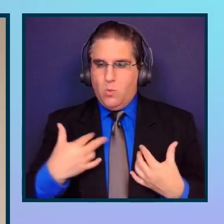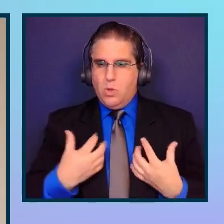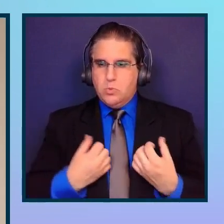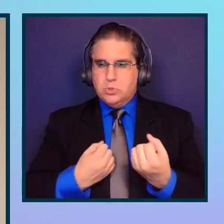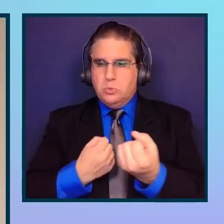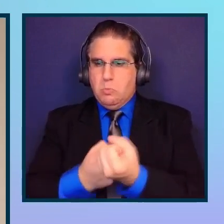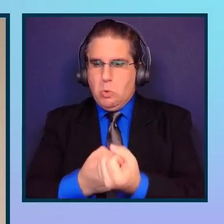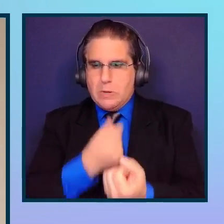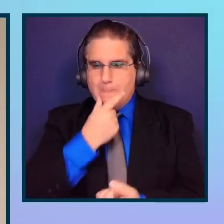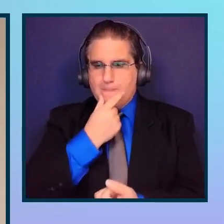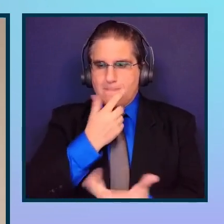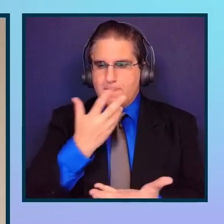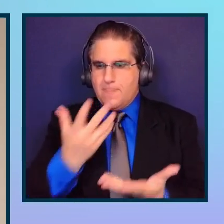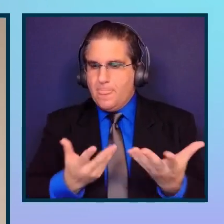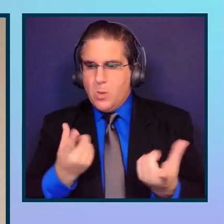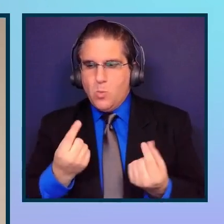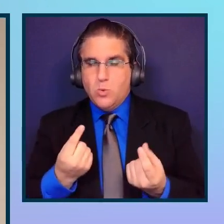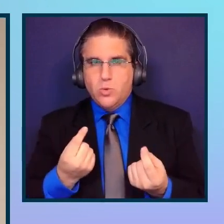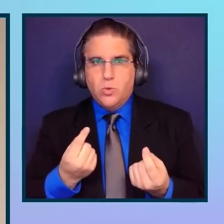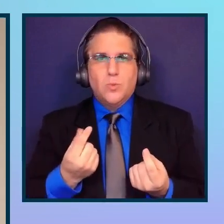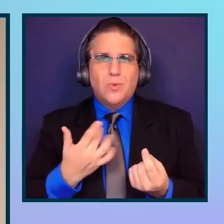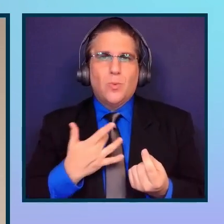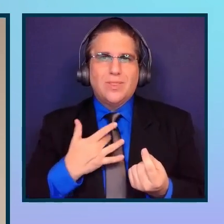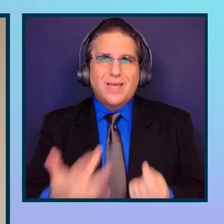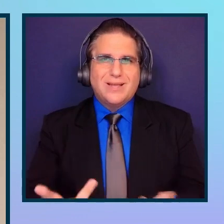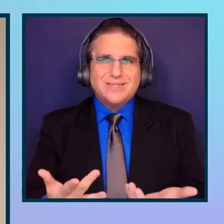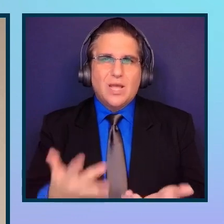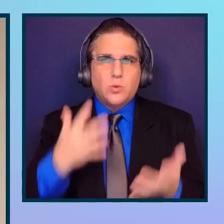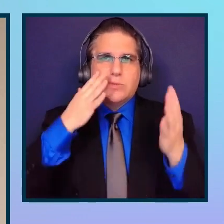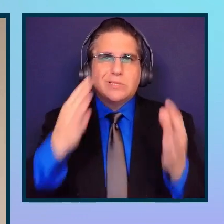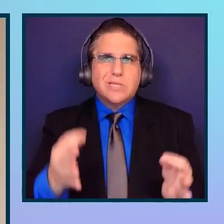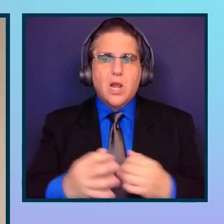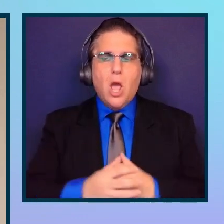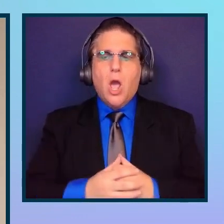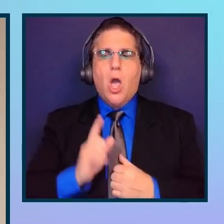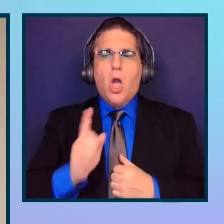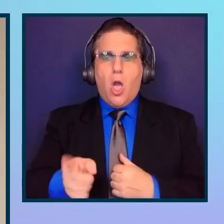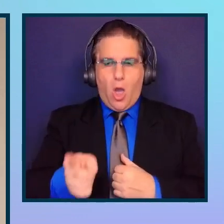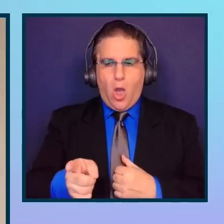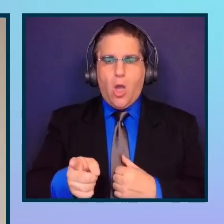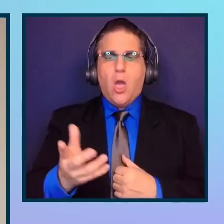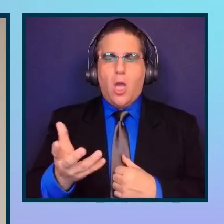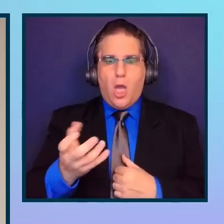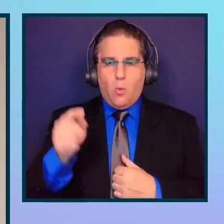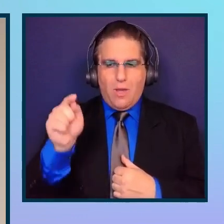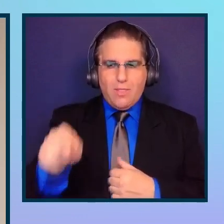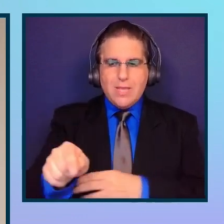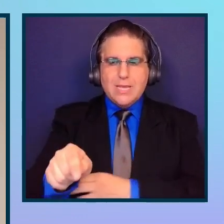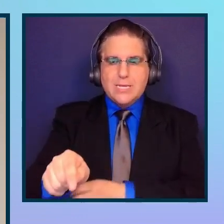Well, what the powers that B do is they decide, oh, this is a thing that does good,